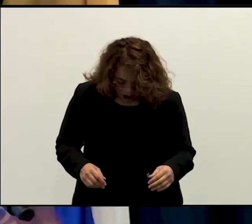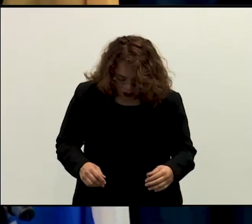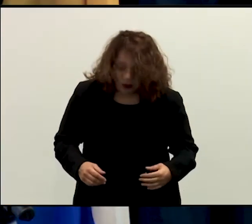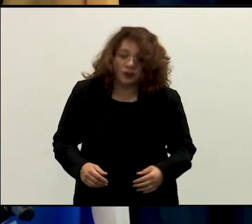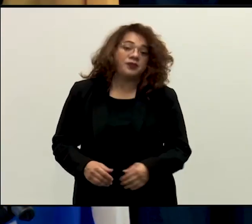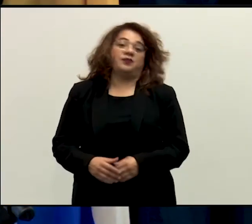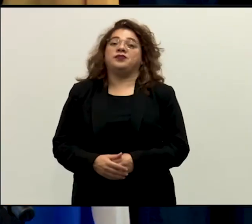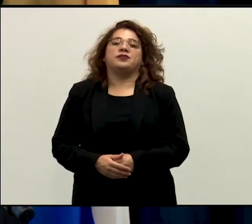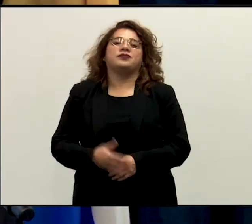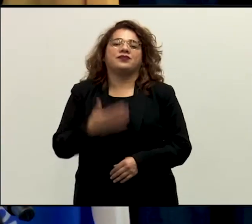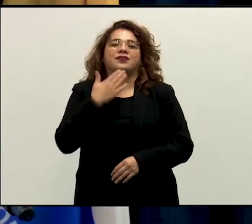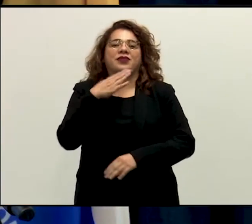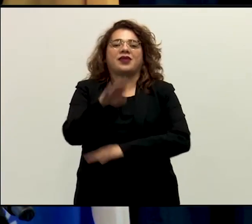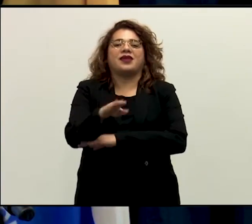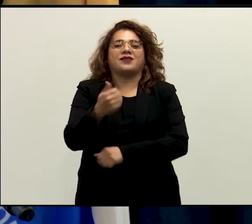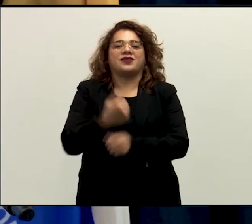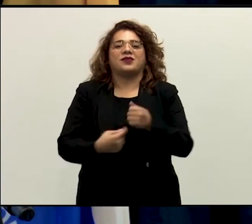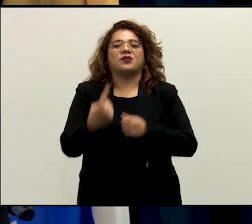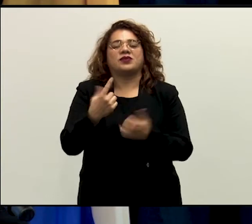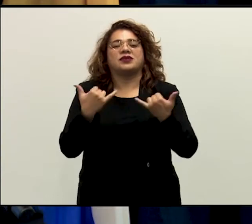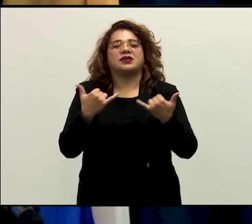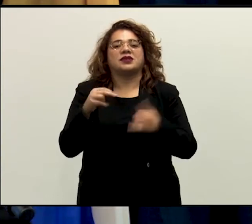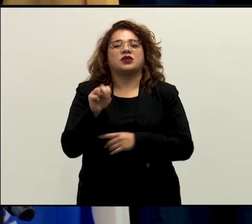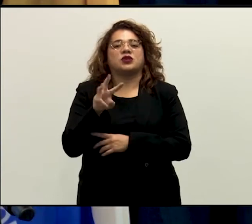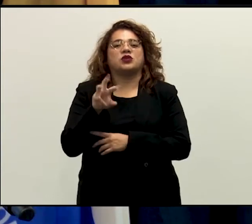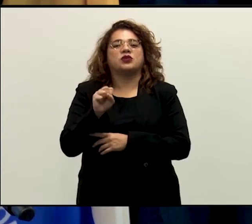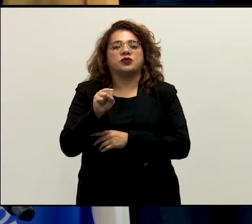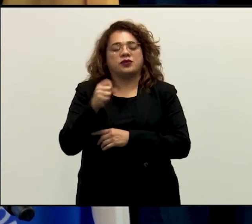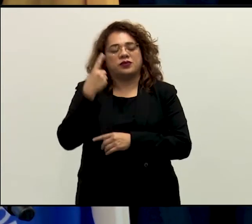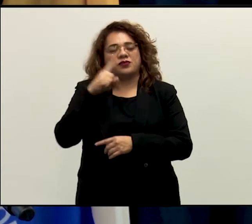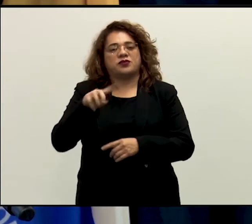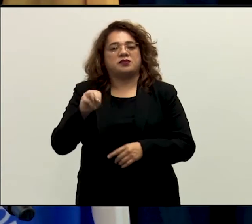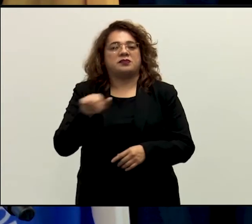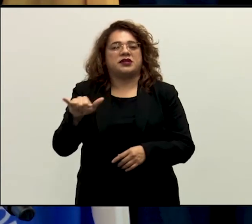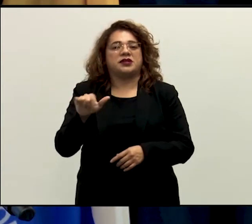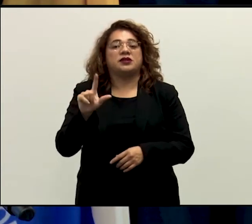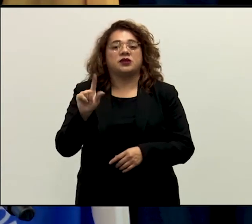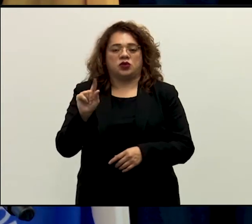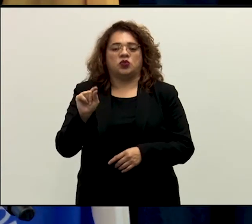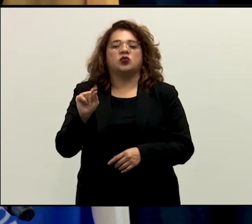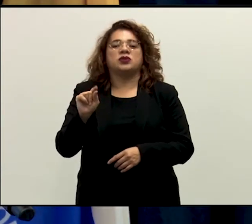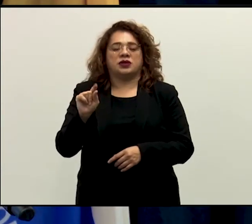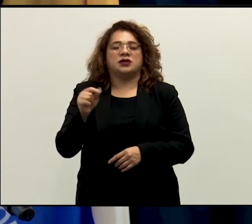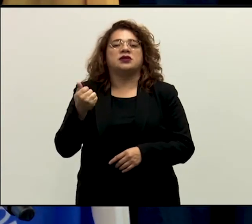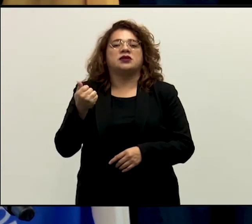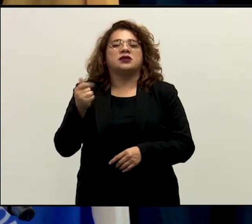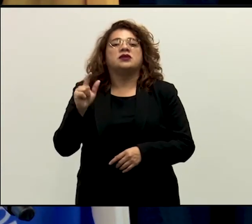Well good afternoon everyone. Today is our briefing for May 20th and Kelly Colopy our health director is also joining